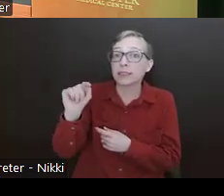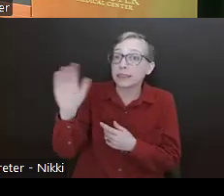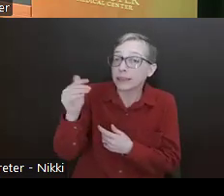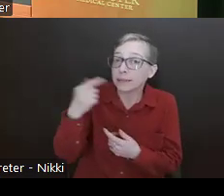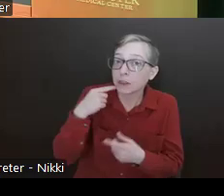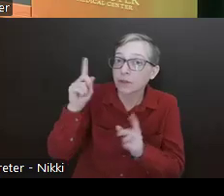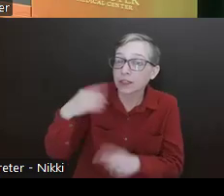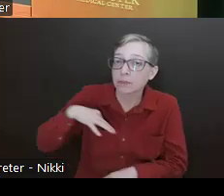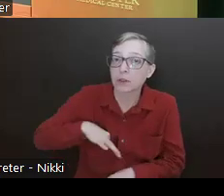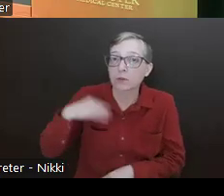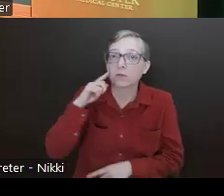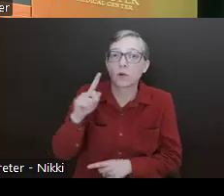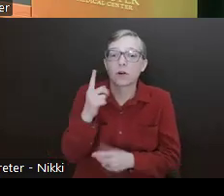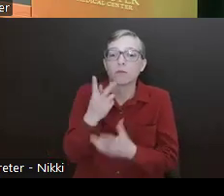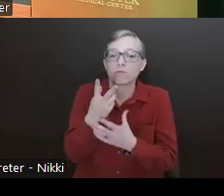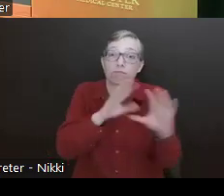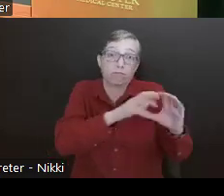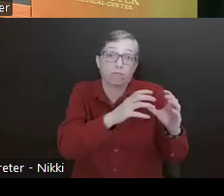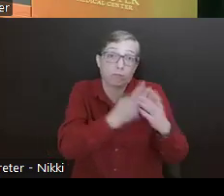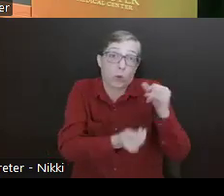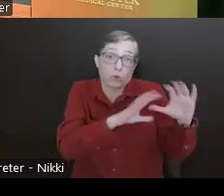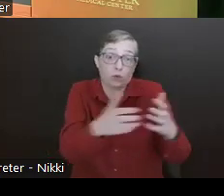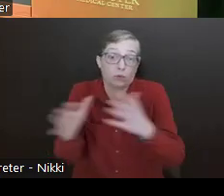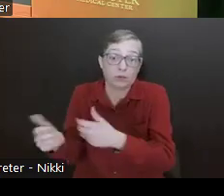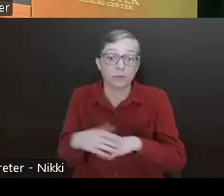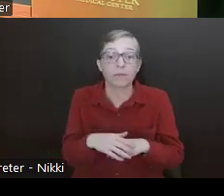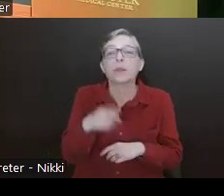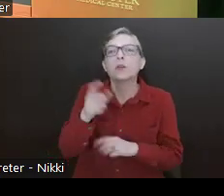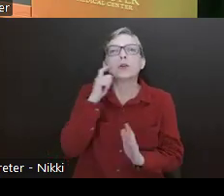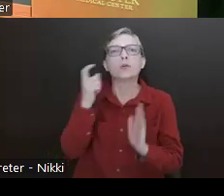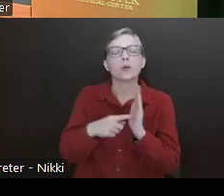of three months you can see that the effect size doesn't really change so it seems like folks are